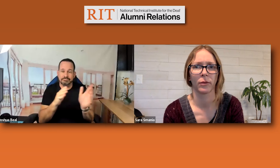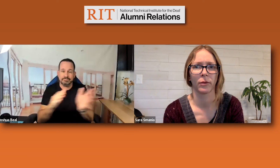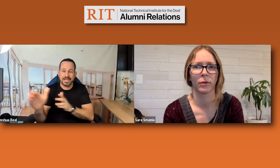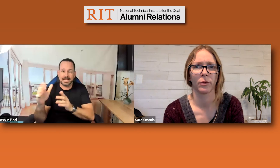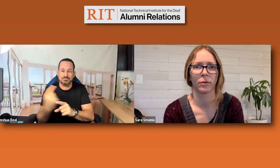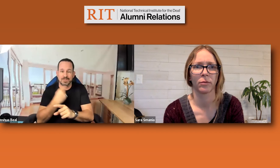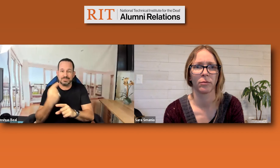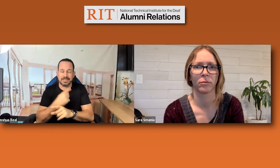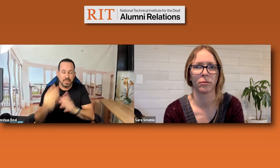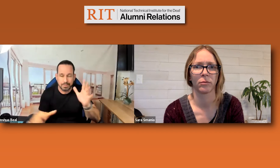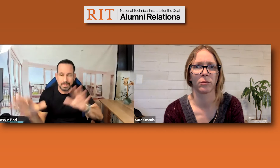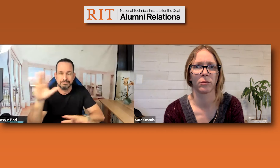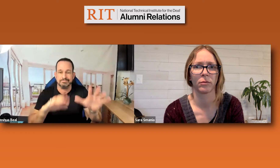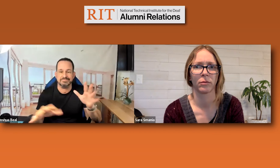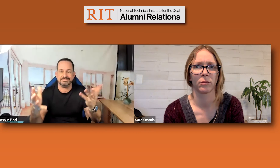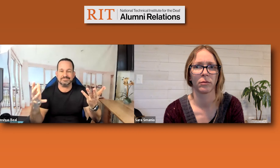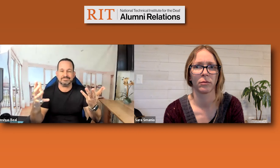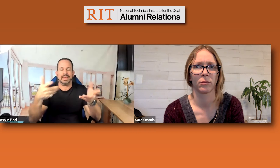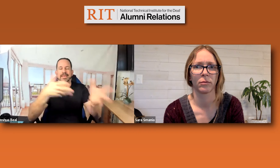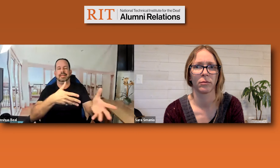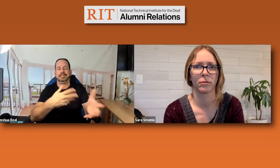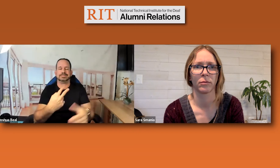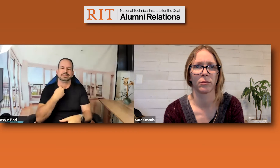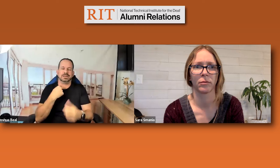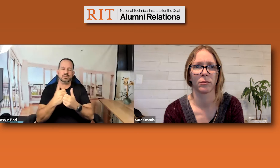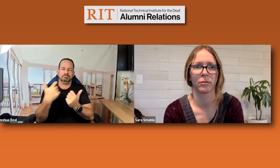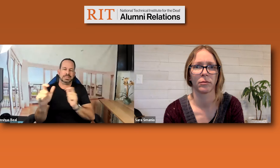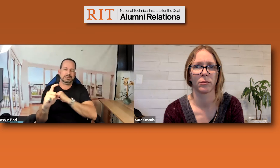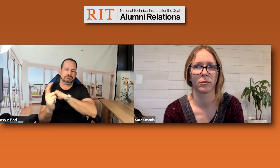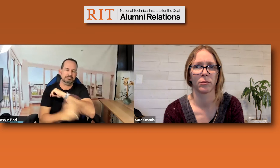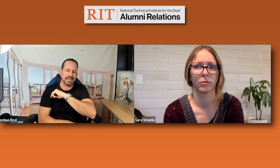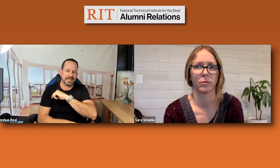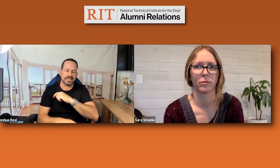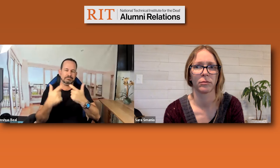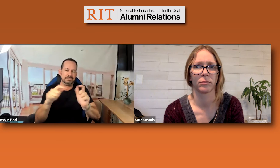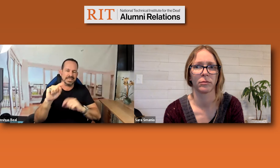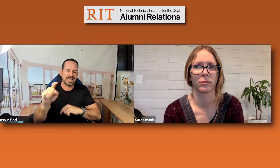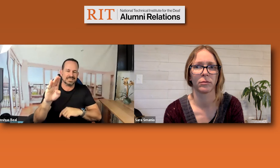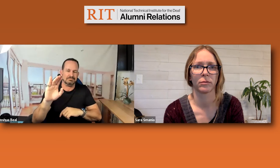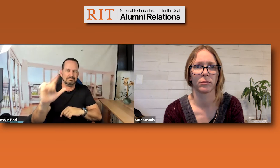And some people think-- it happens sometimes because parents don't plan appropriately